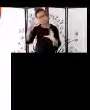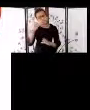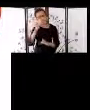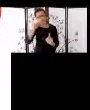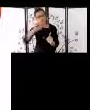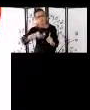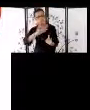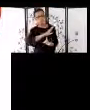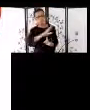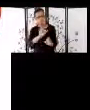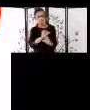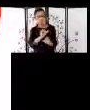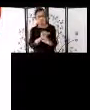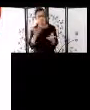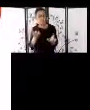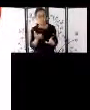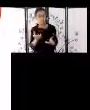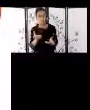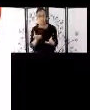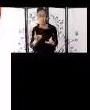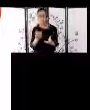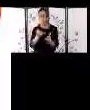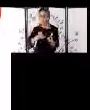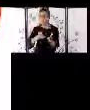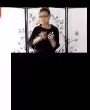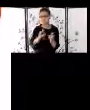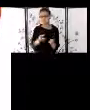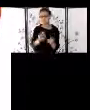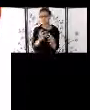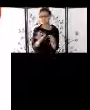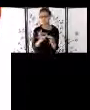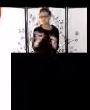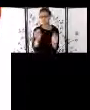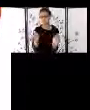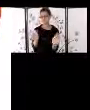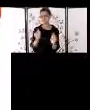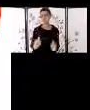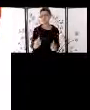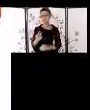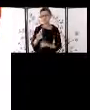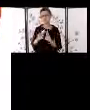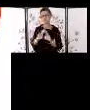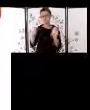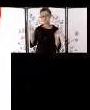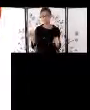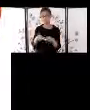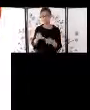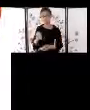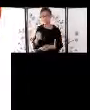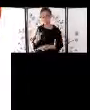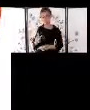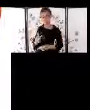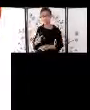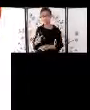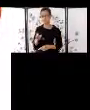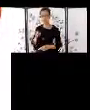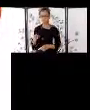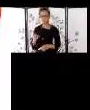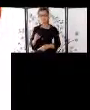A resume or CV can be a helpful tool for assessors to view alongside the introduction to your